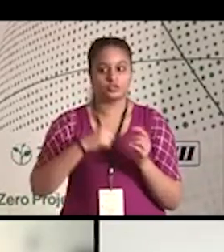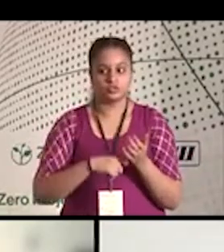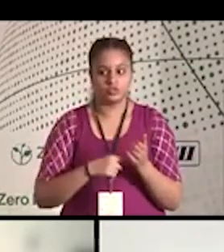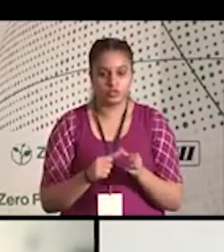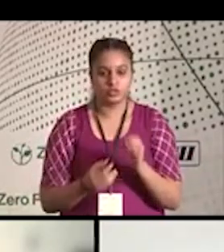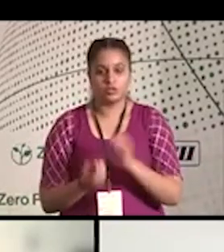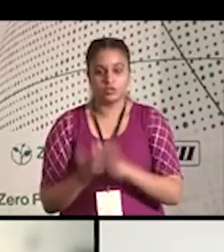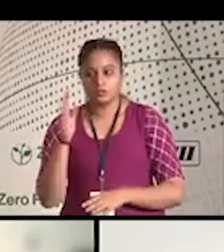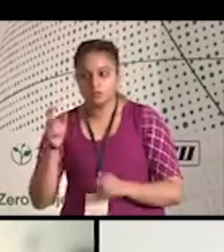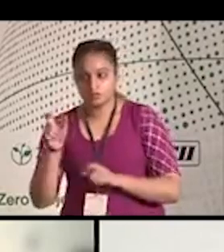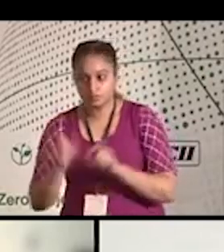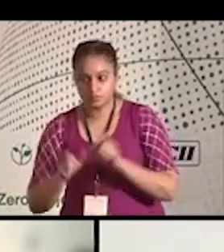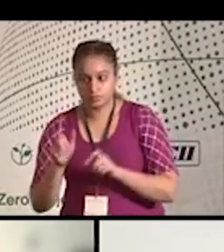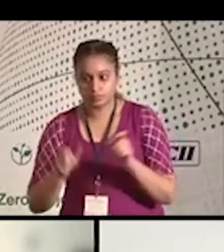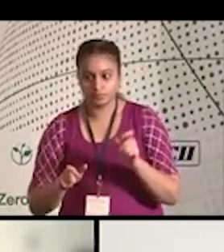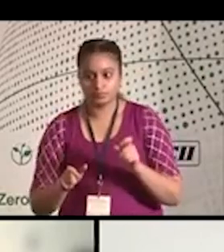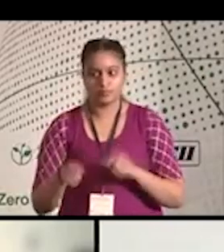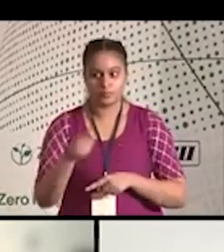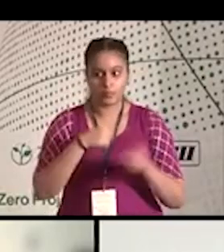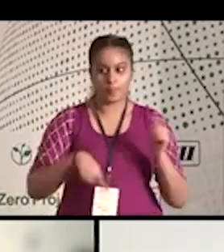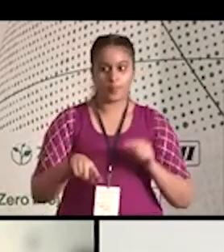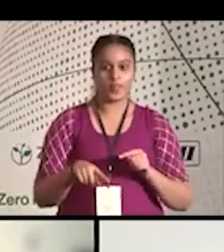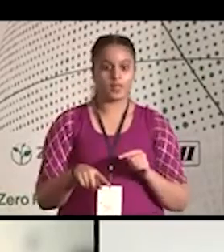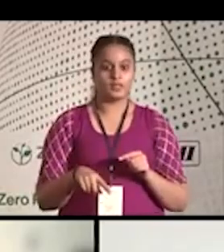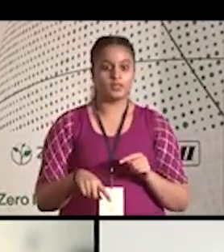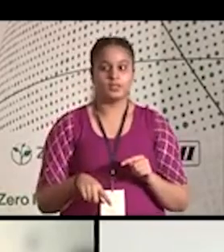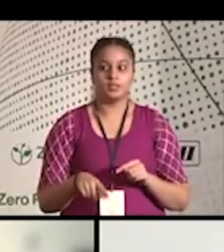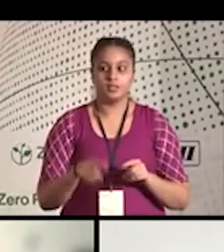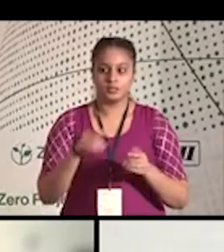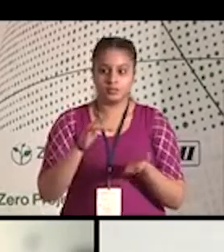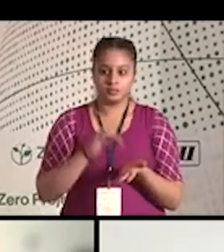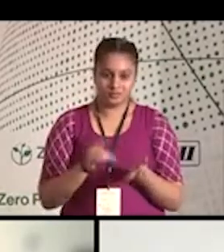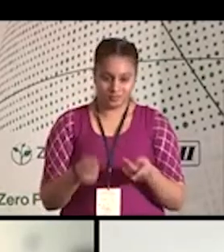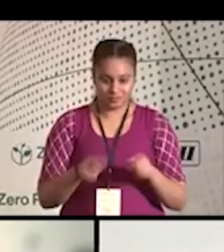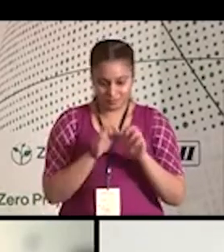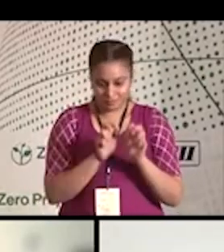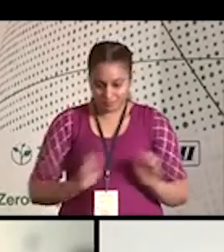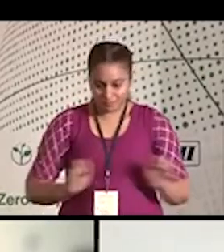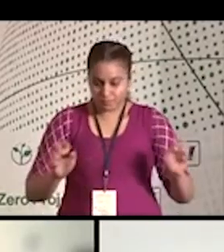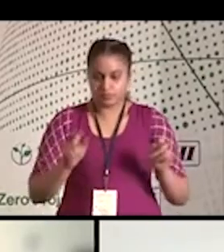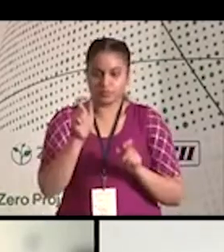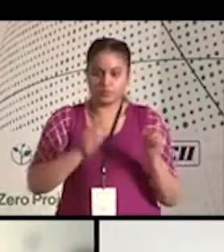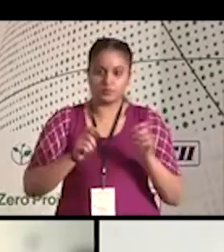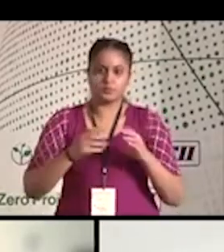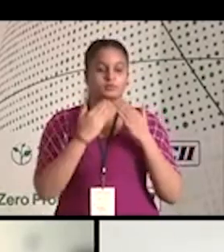and everyone to be here in this panel. Great thoughts. Thank very much.